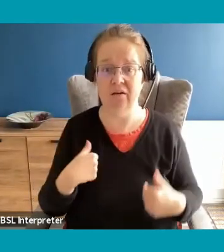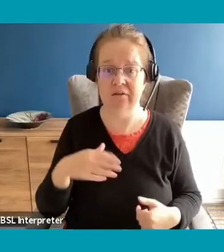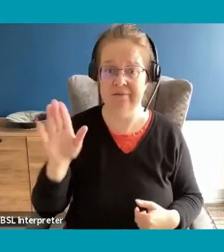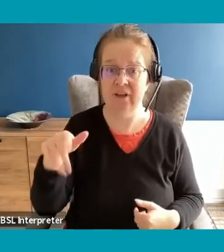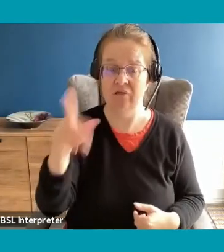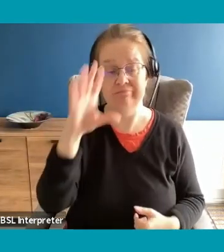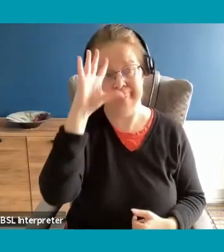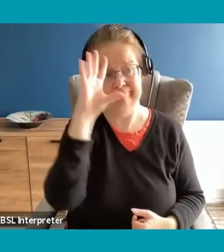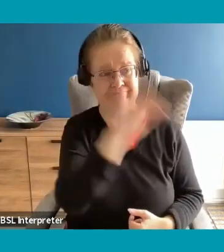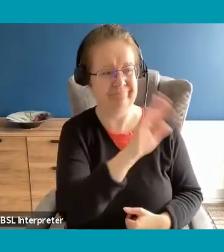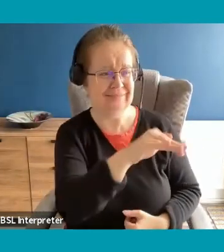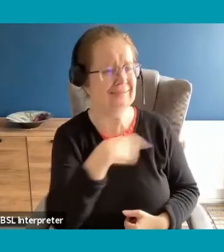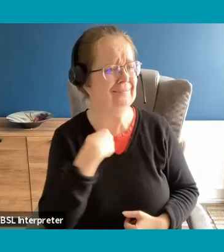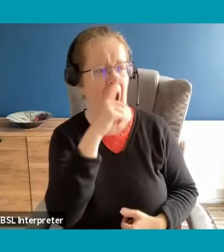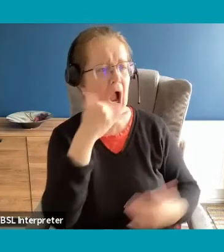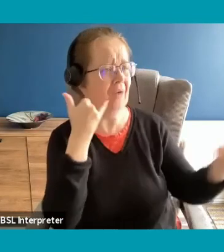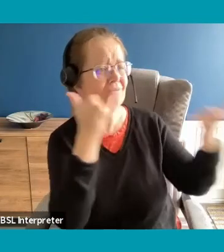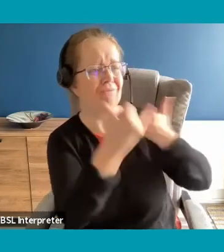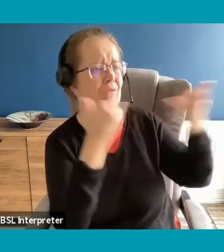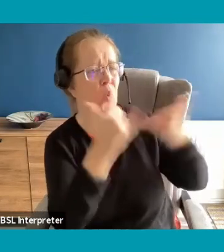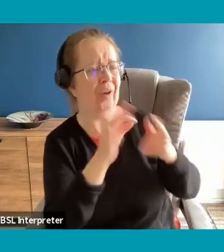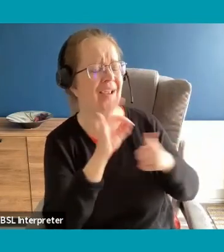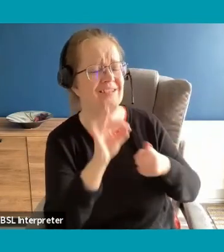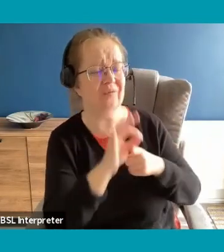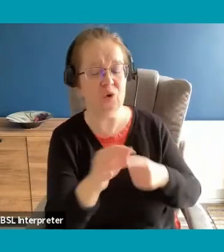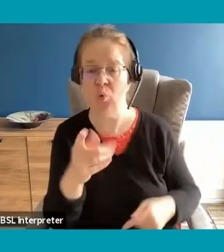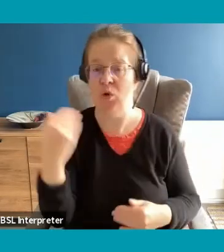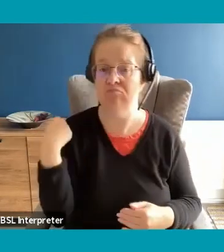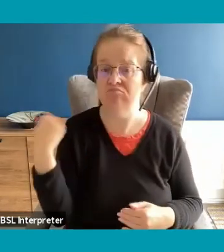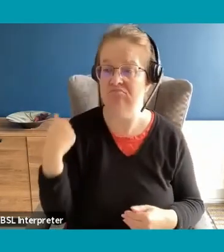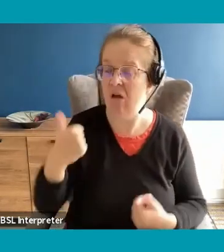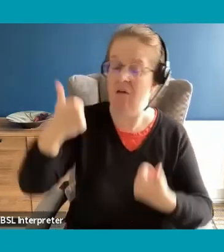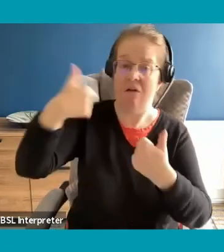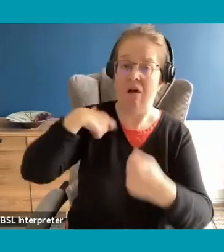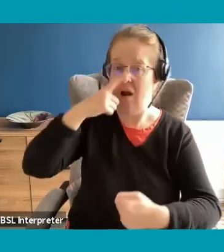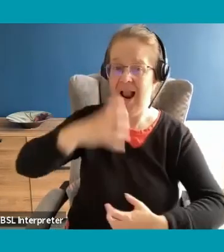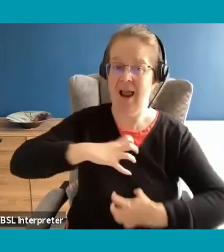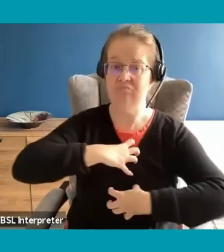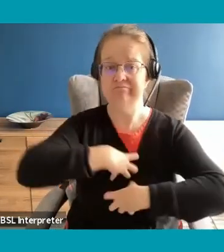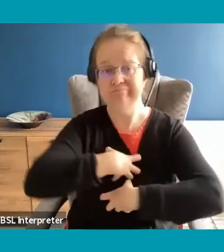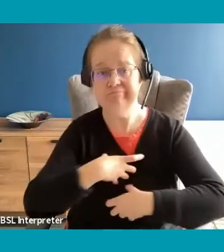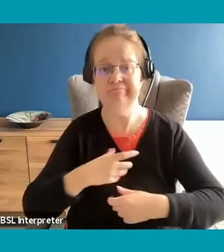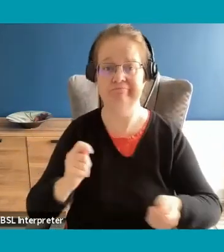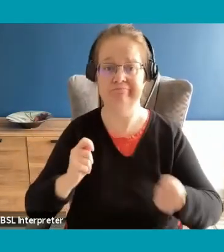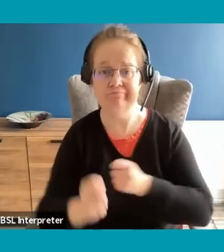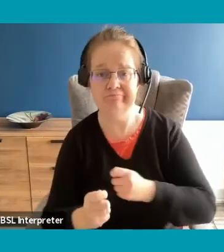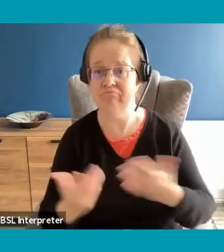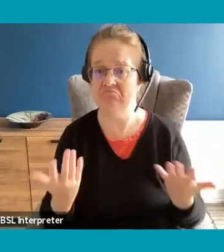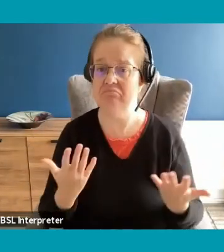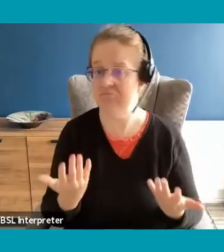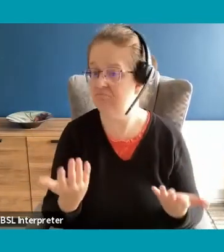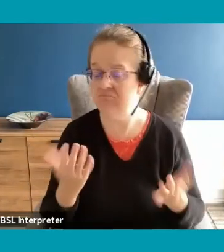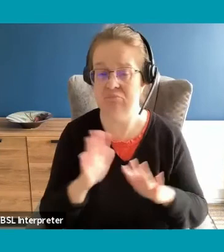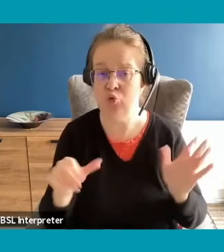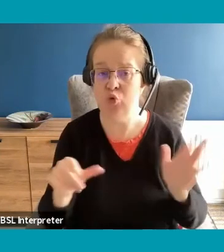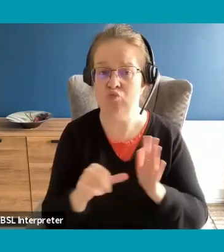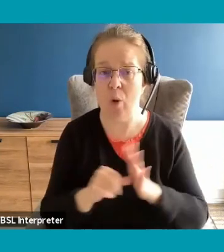our recruiters or myself, and where reasonable. and where we can we will make adjustments in any way that we can.